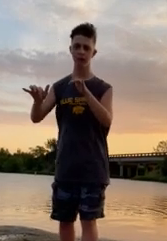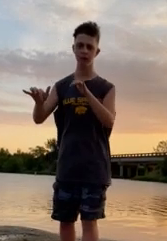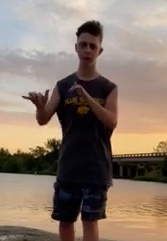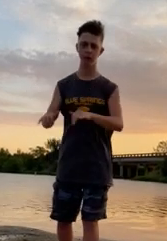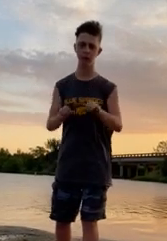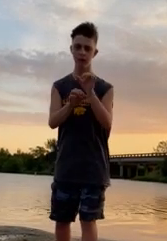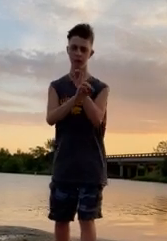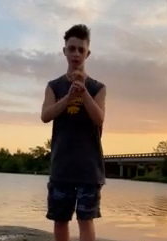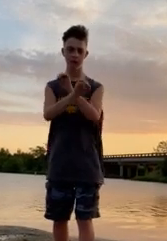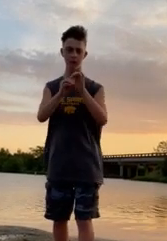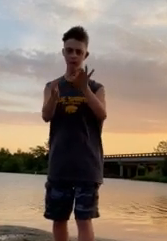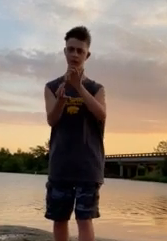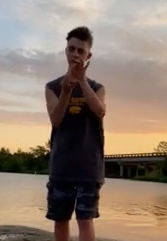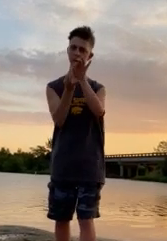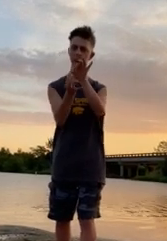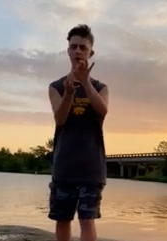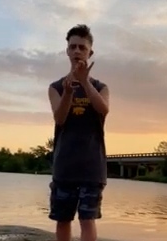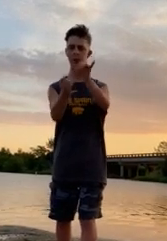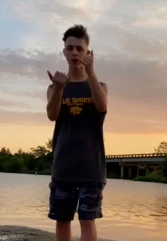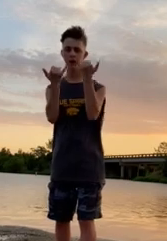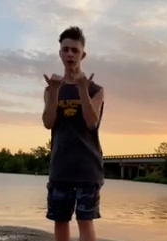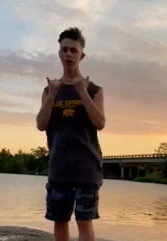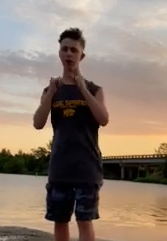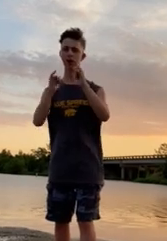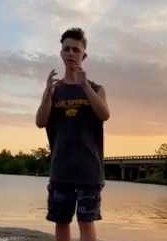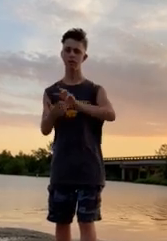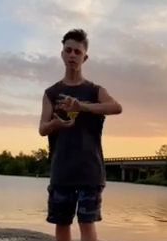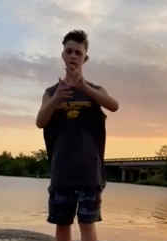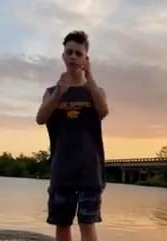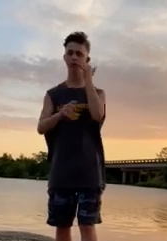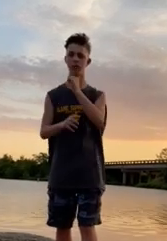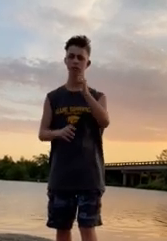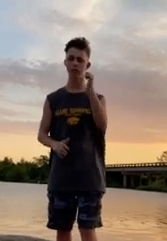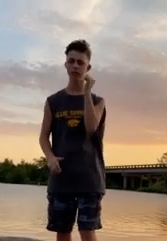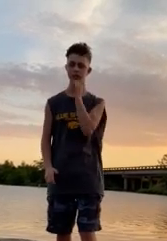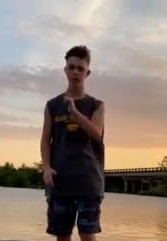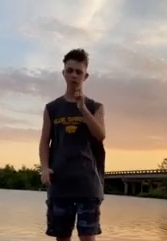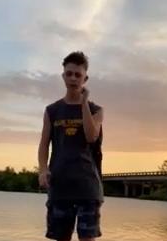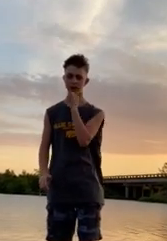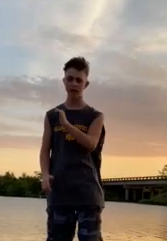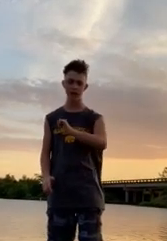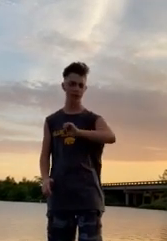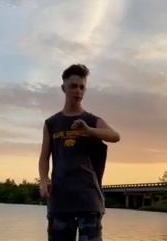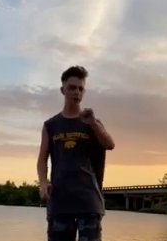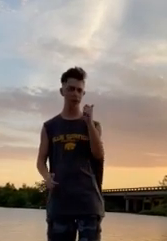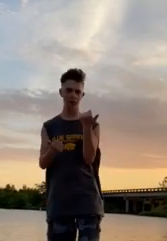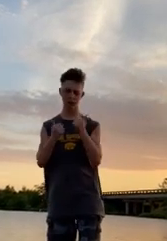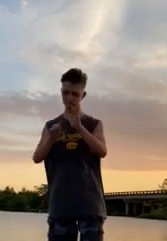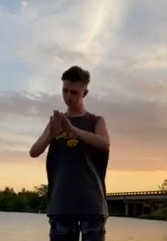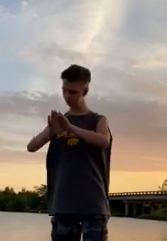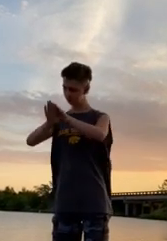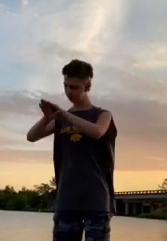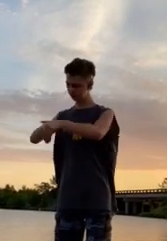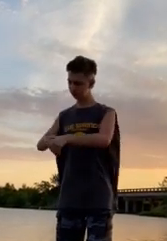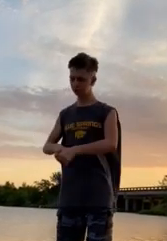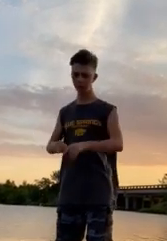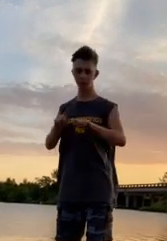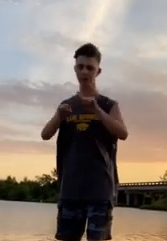Now I ain't nothing perfect I still stumble every single day I still get knocked down